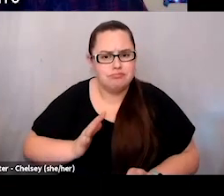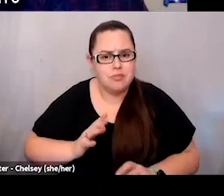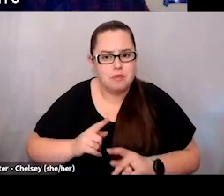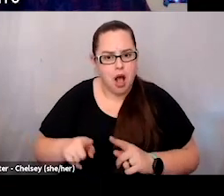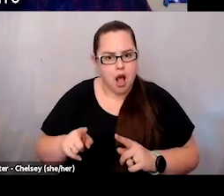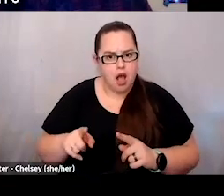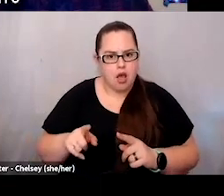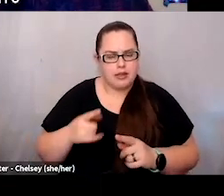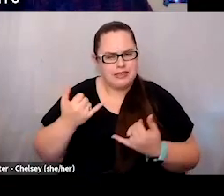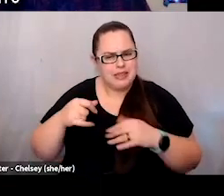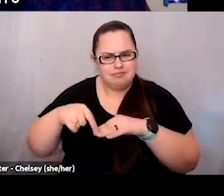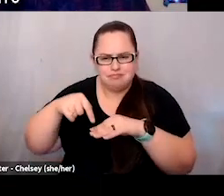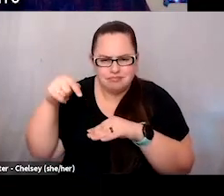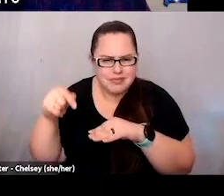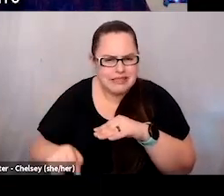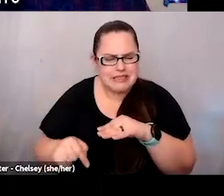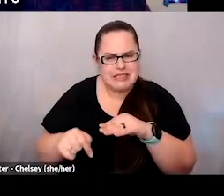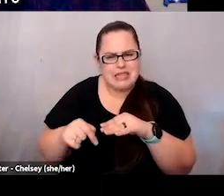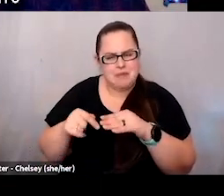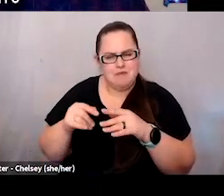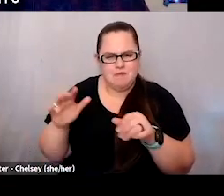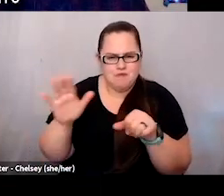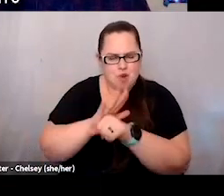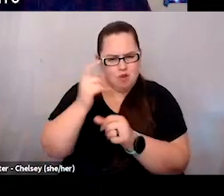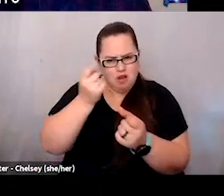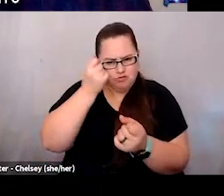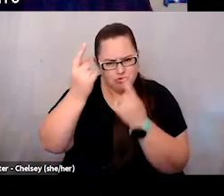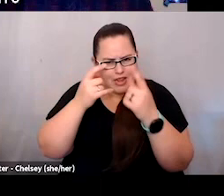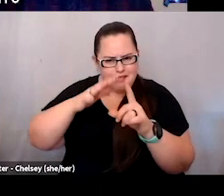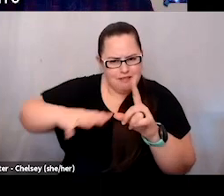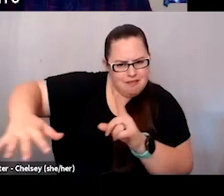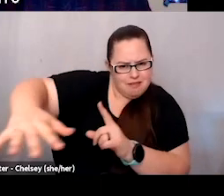very deep, deep understanding of the environment. And then you had your